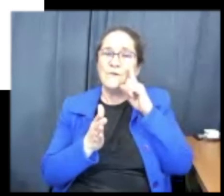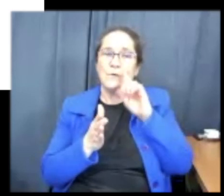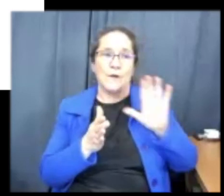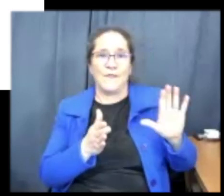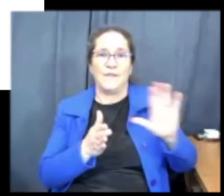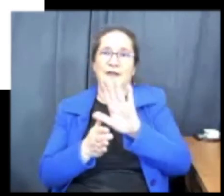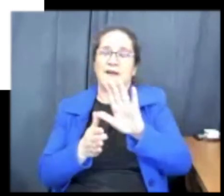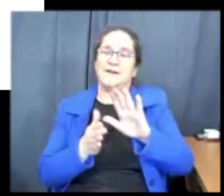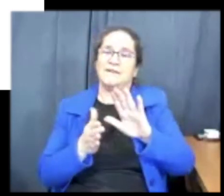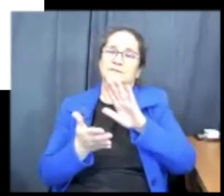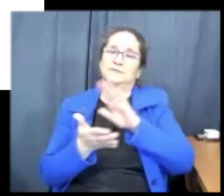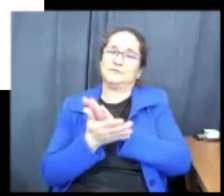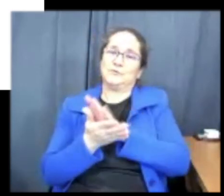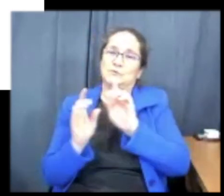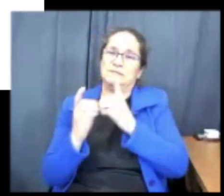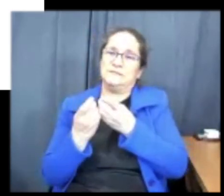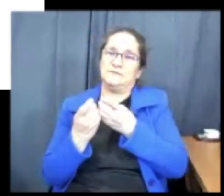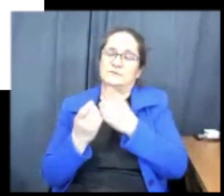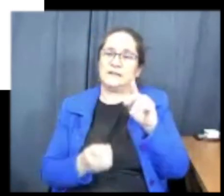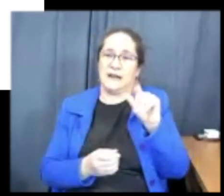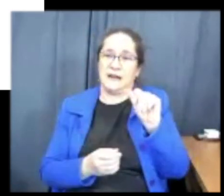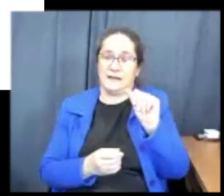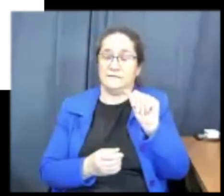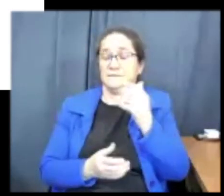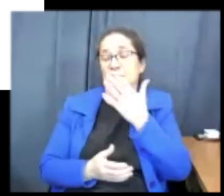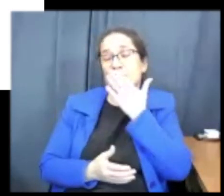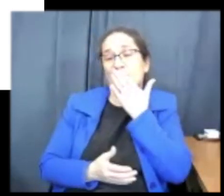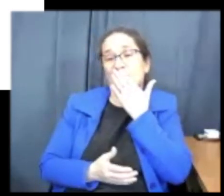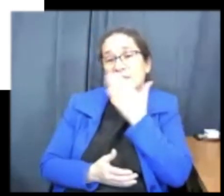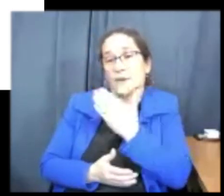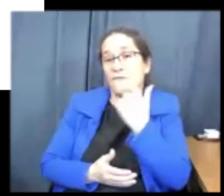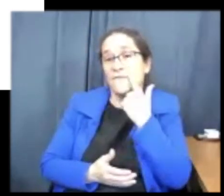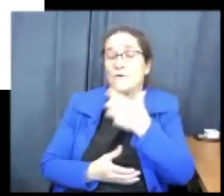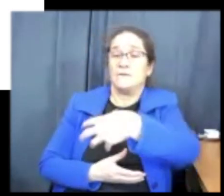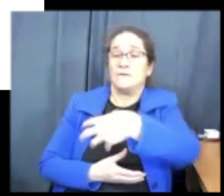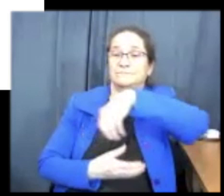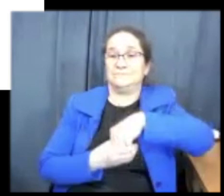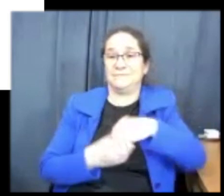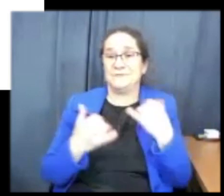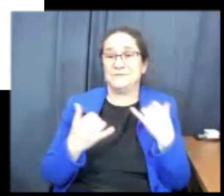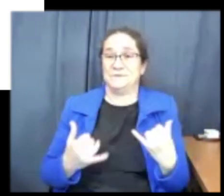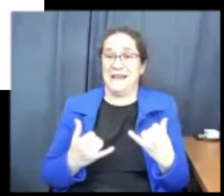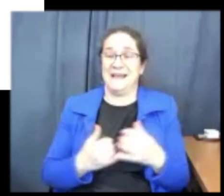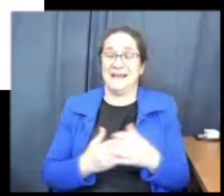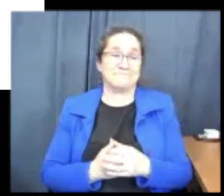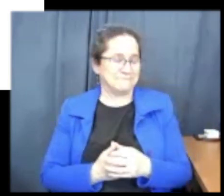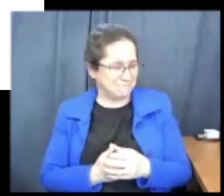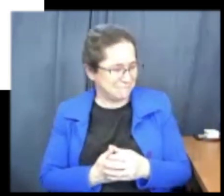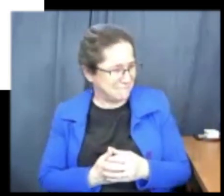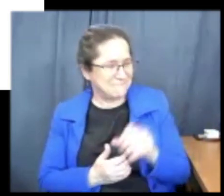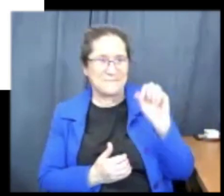So thank you so much for being a part of the conversation today. Yeah no problem and if districts